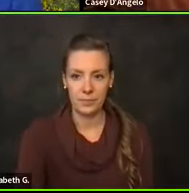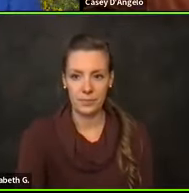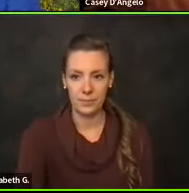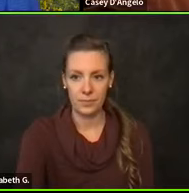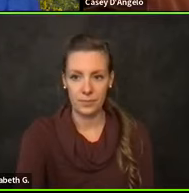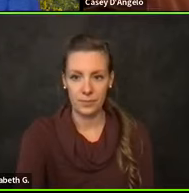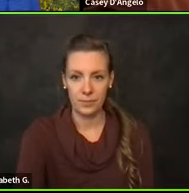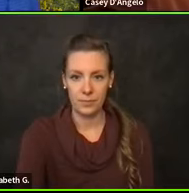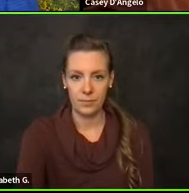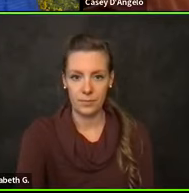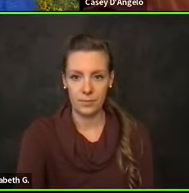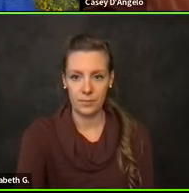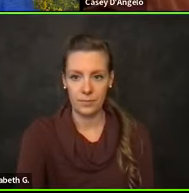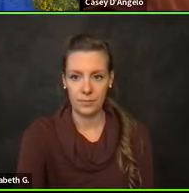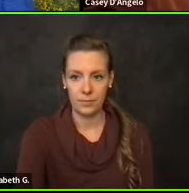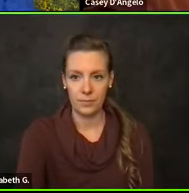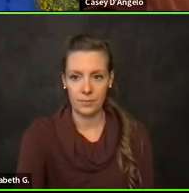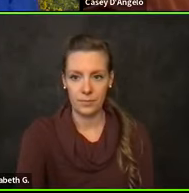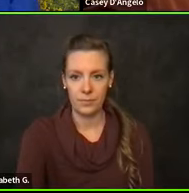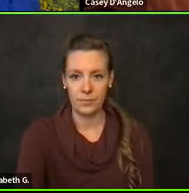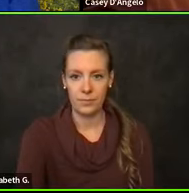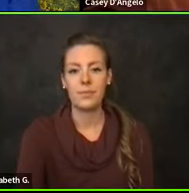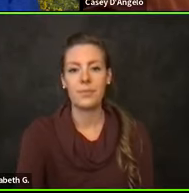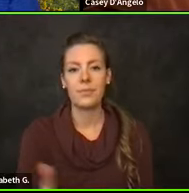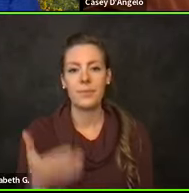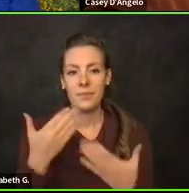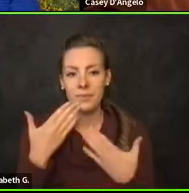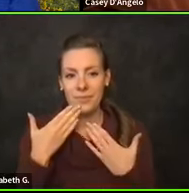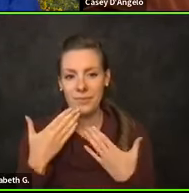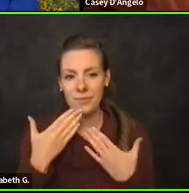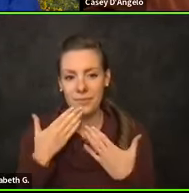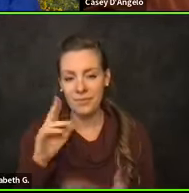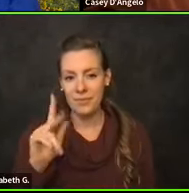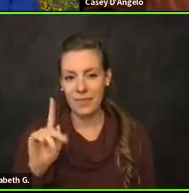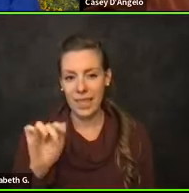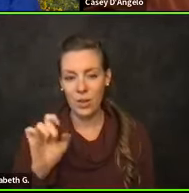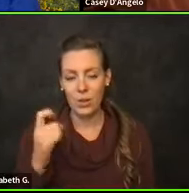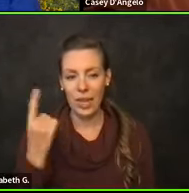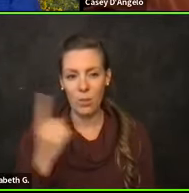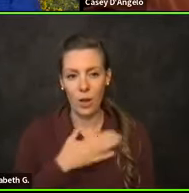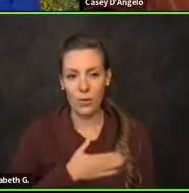Great. Thank you, Kate. We always appreciate your efforts in